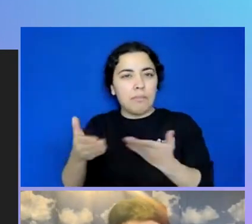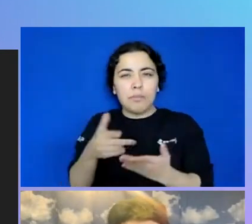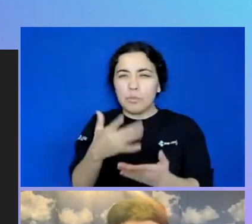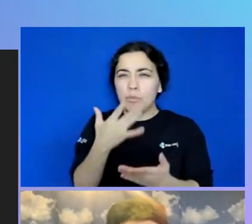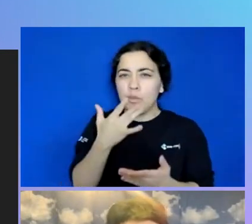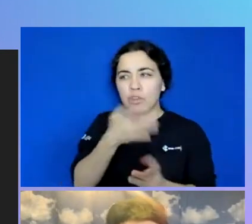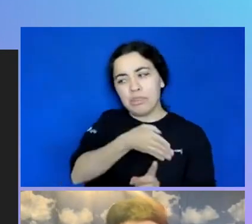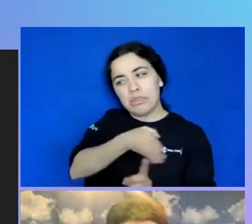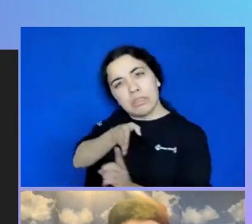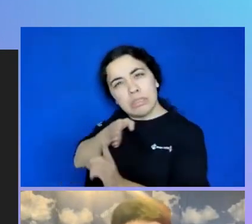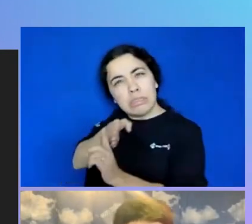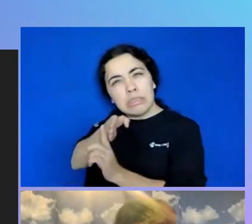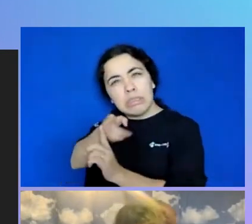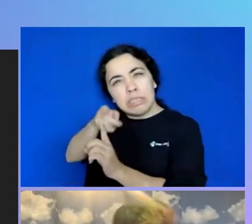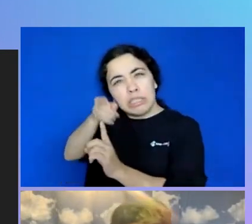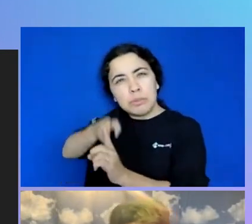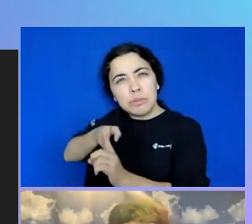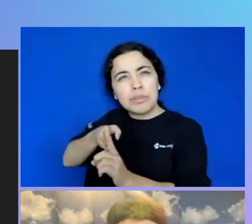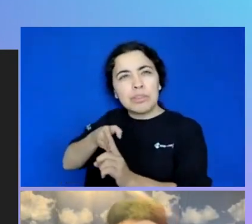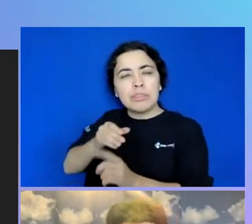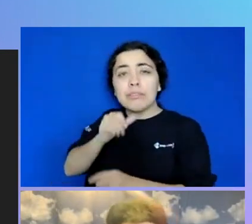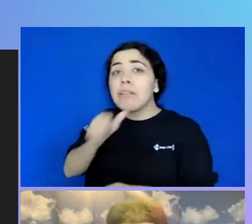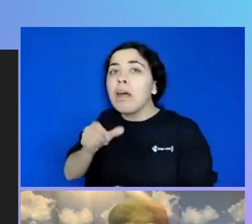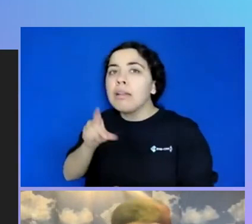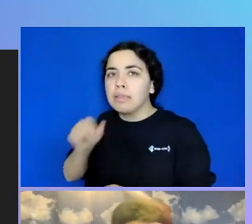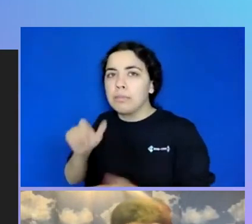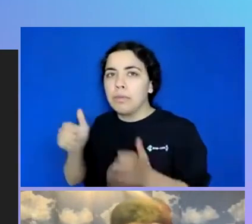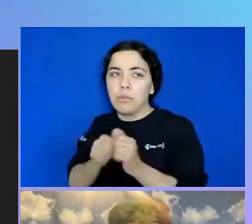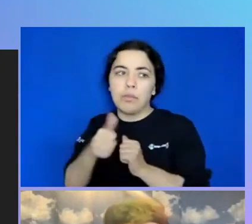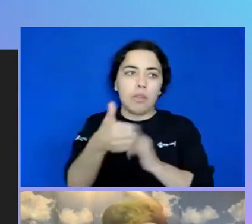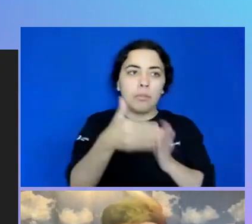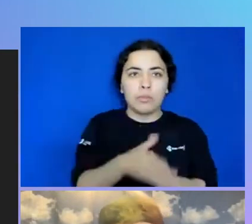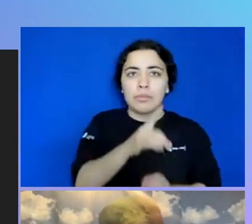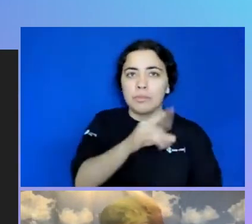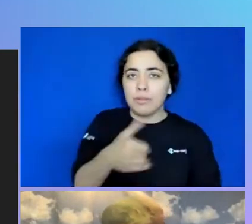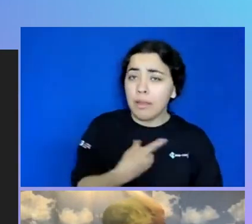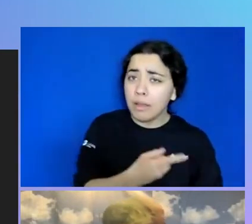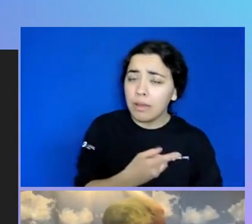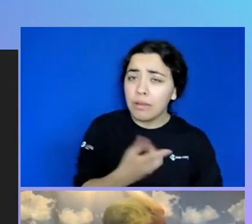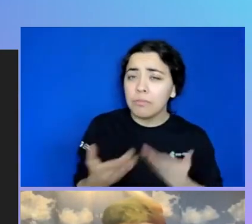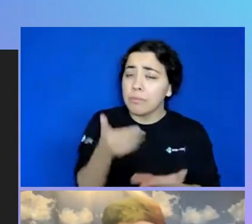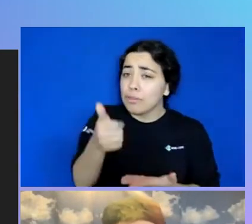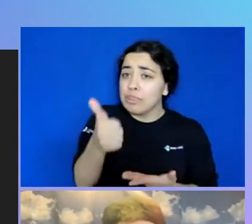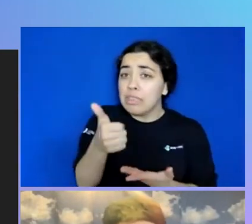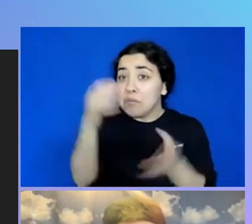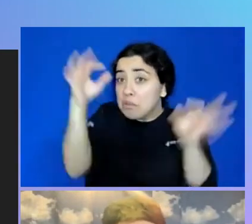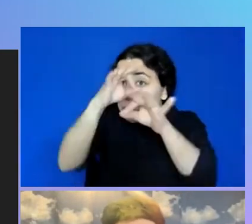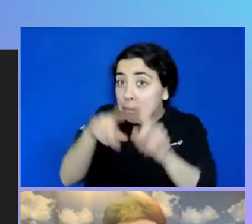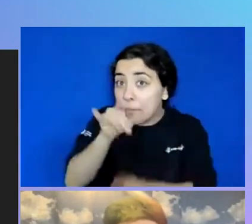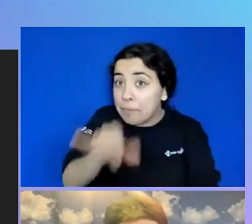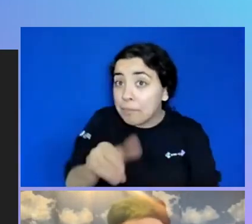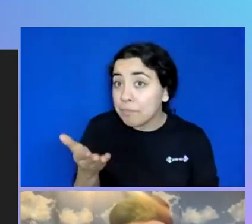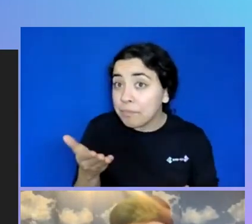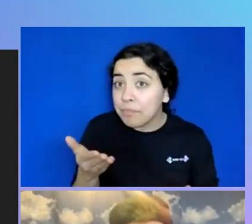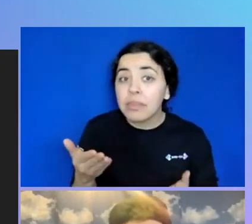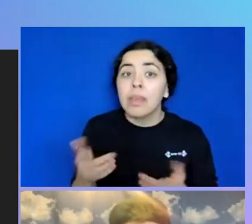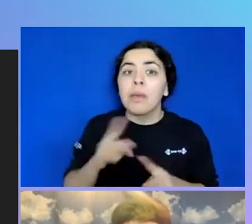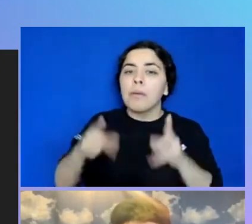preference for somebody that is non disabled. And you may not even be completely aware of it.